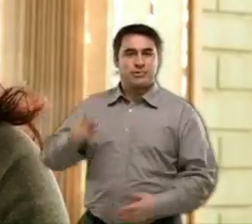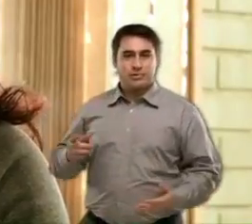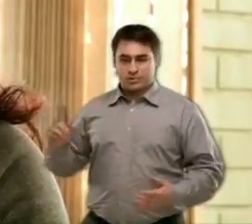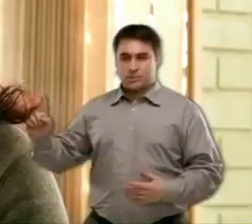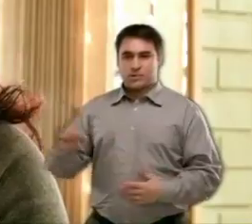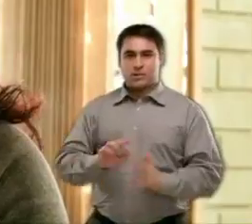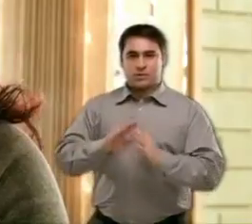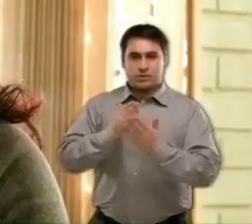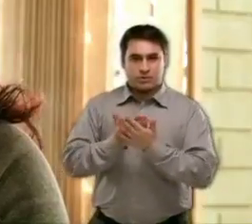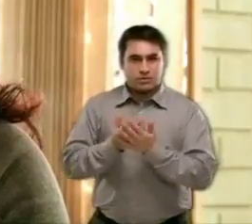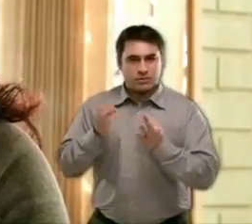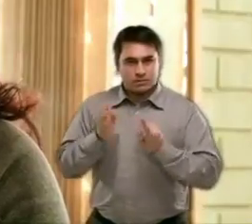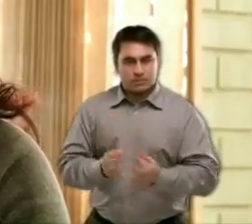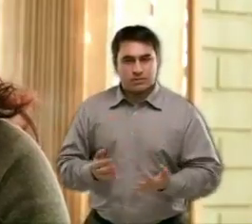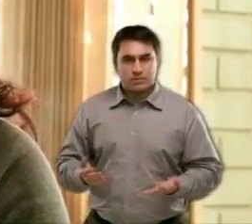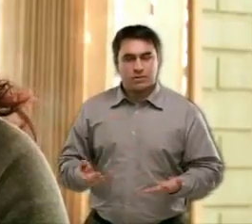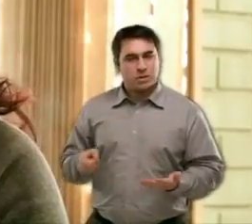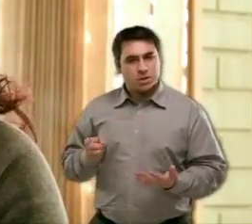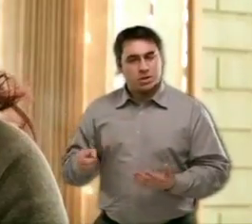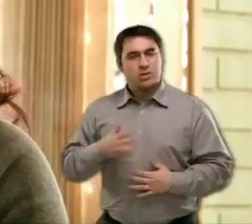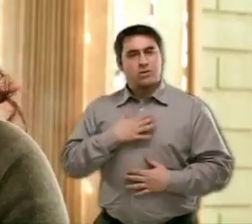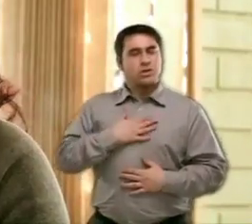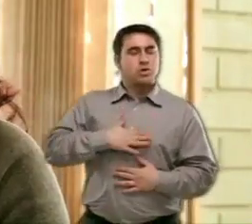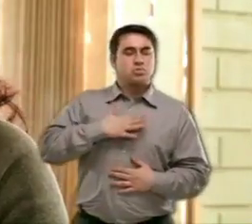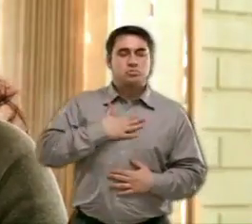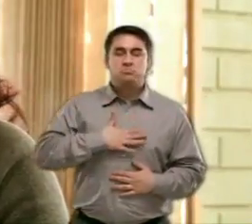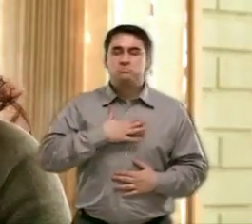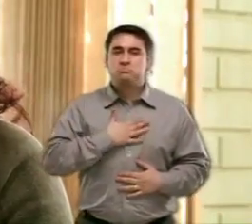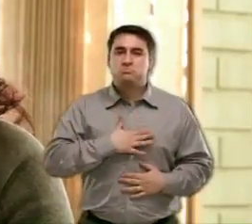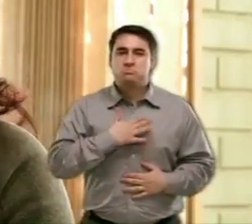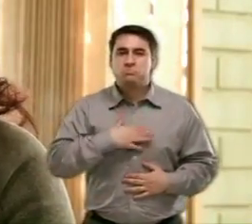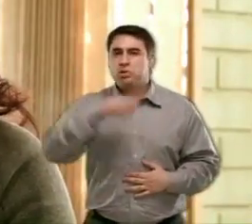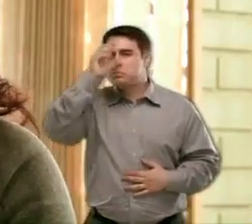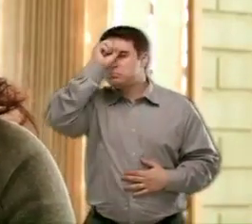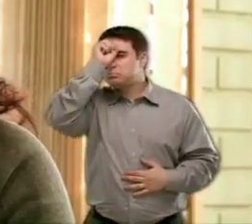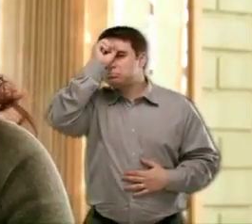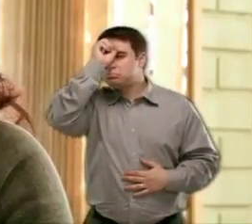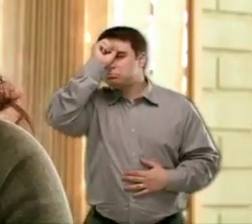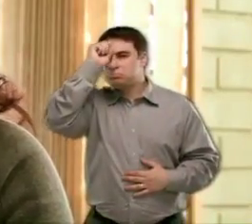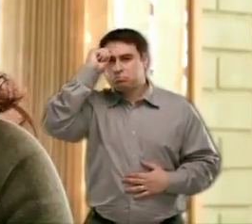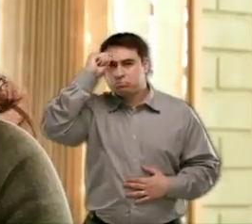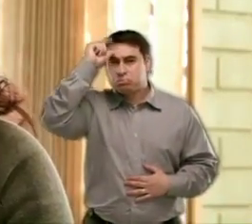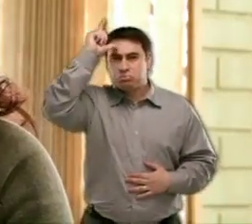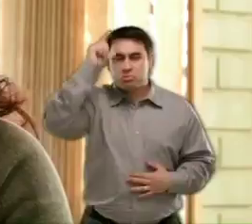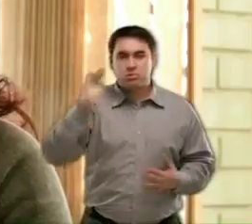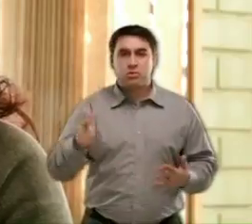He's a quietboy, he has been learing a lot, he's a boy who helps others too, calm,